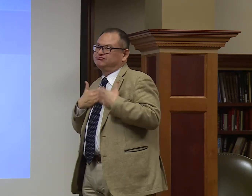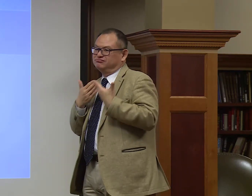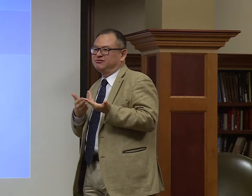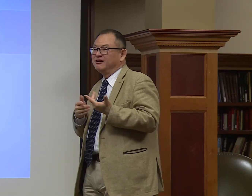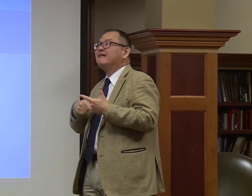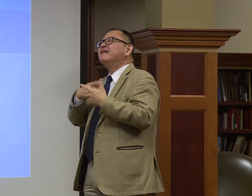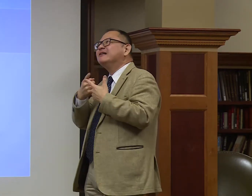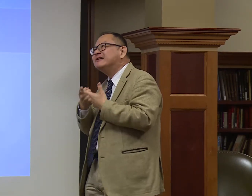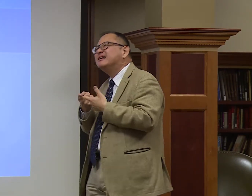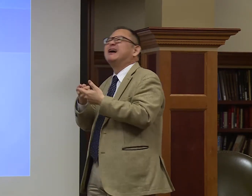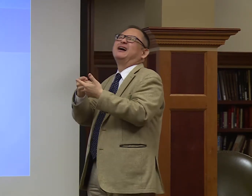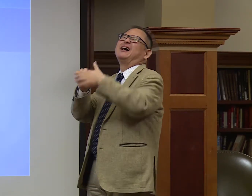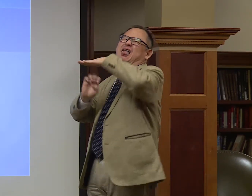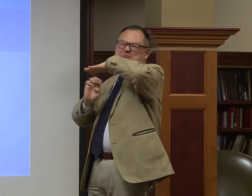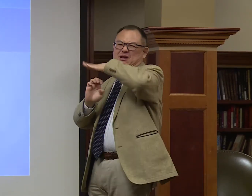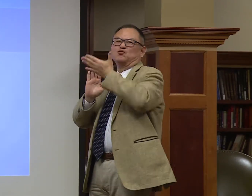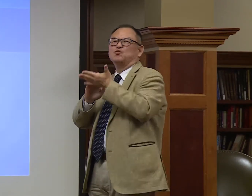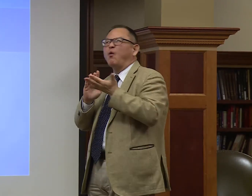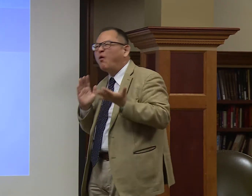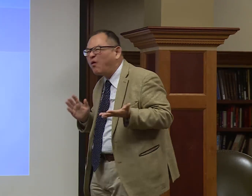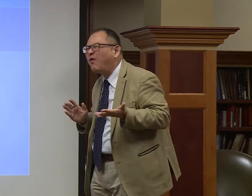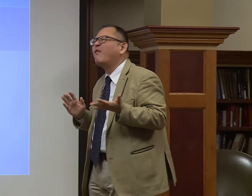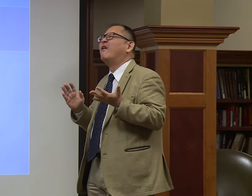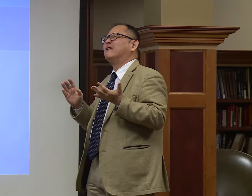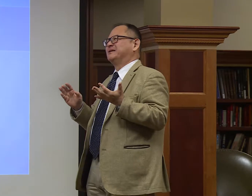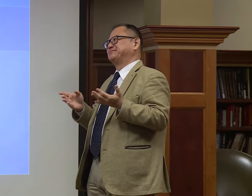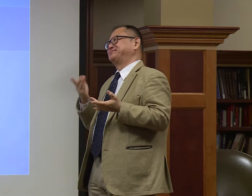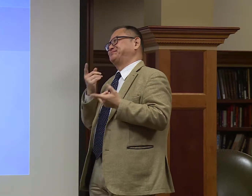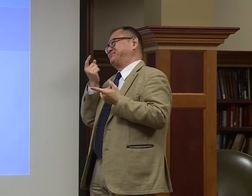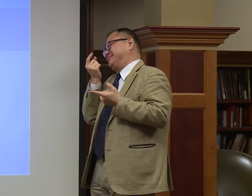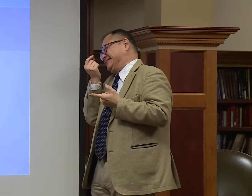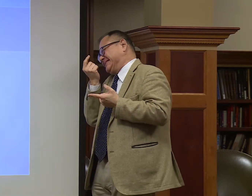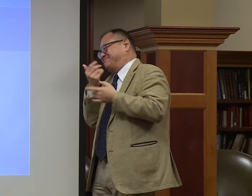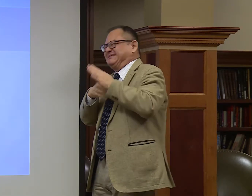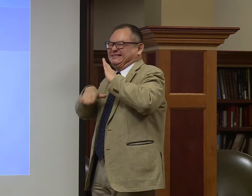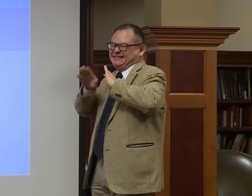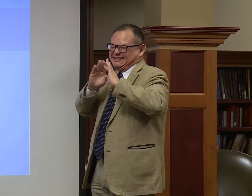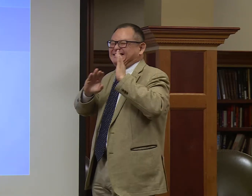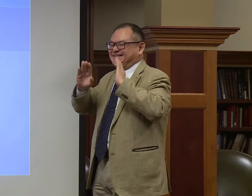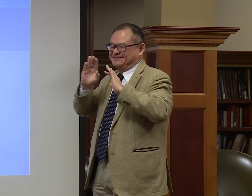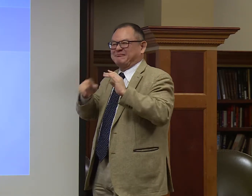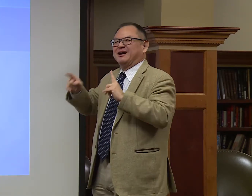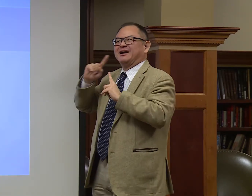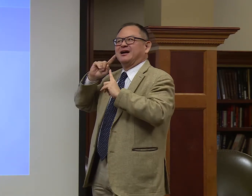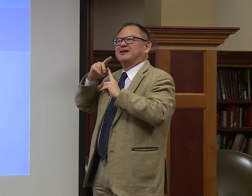Hmm, elementary school was a little bit tough, a little frustrating going into the hearing world